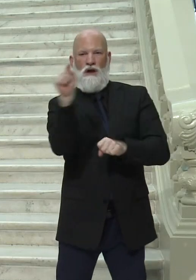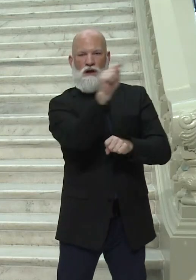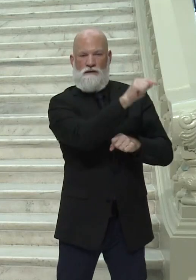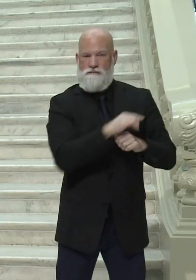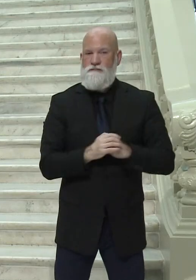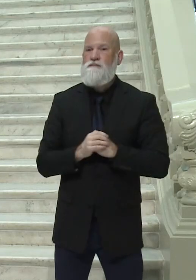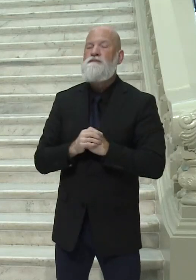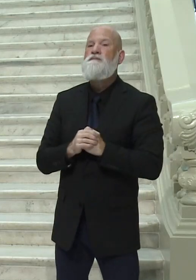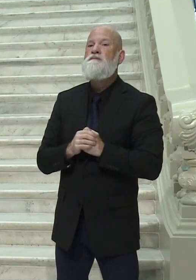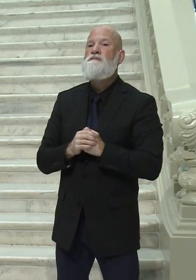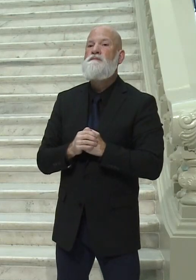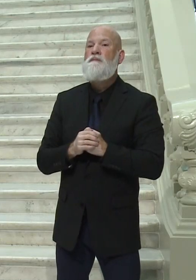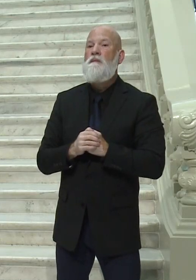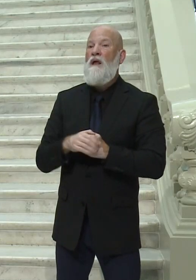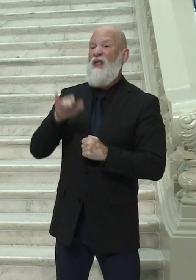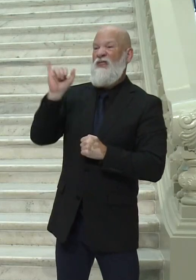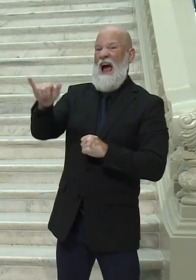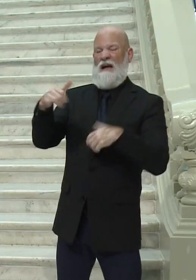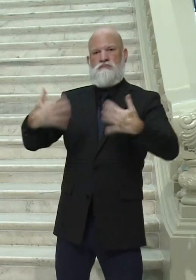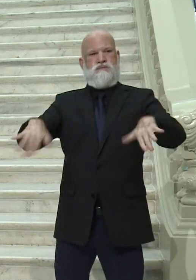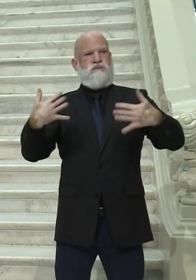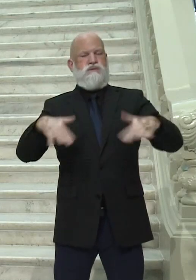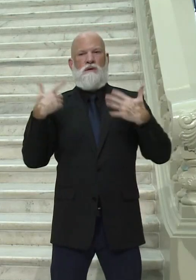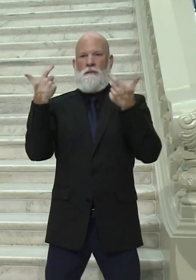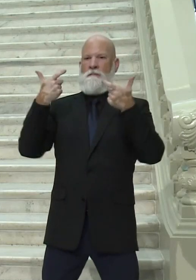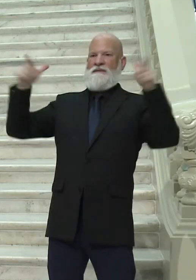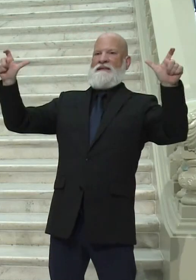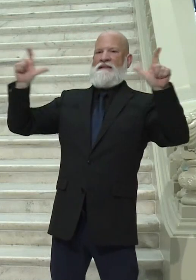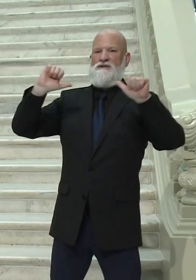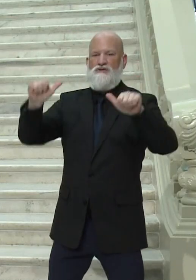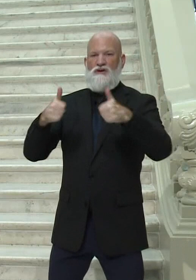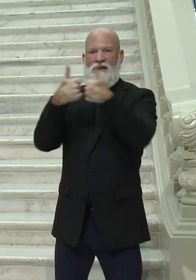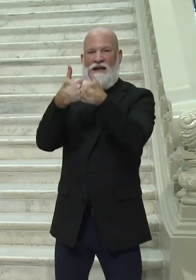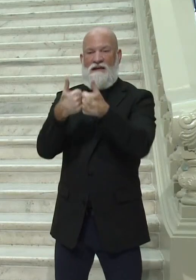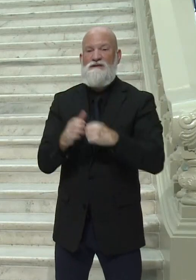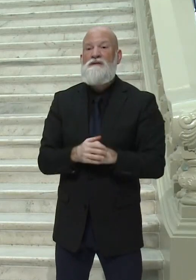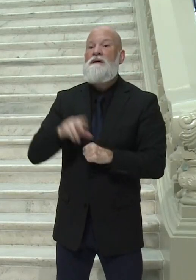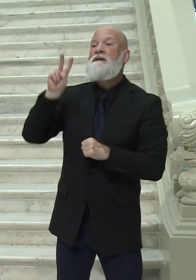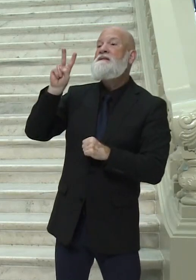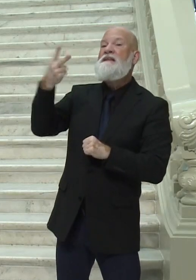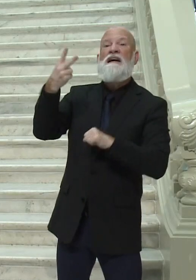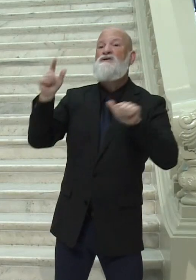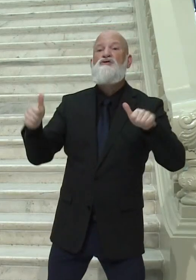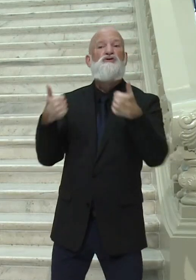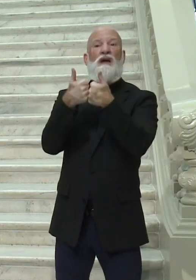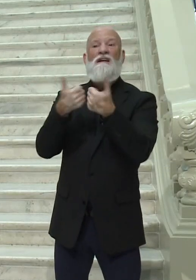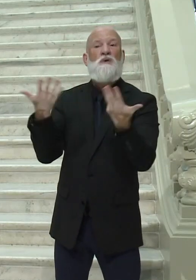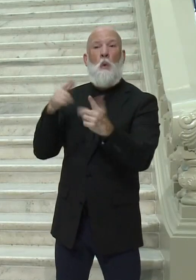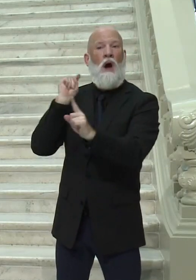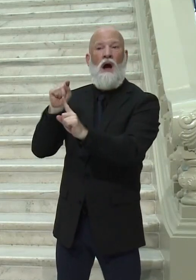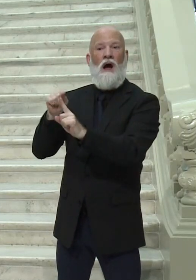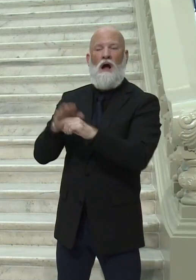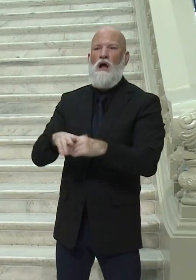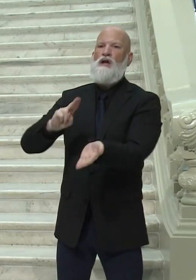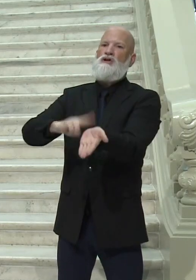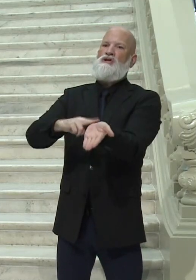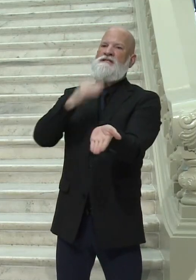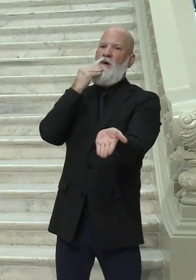FOR A TOTAL STATEWIDE NUMBER OF 970 HEALTHCARE FOR A TOTAL STATEWIDE NUMBER OF 970 HEALTHCARE PROVIDERS. 970 HEALTHCARE PROVIDERS. 970 HEALTHCARE PROVIDERS. THE 970 HEALTHCARE PROVIDERS. THE SECOND 970 HEALTHCARE PROVIDERS. THE SECOND BIGGEST 970 HEALTHCARE PROVIDERS. THE SECOND BIGGEST ISSUE 970 HEALTHCARE PROVIDERS. THE SECOND BIGGEST ISSUE THAT THE SECOND BIGGEST ISSUE THAT THE SECOND BIGGEST ISSUE THAT WE